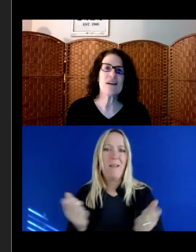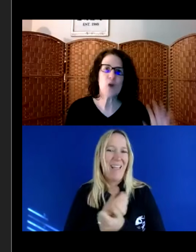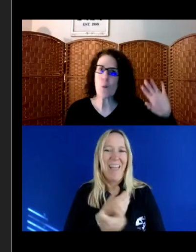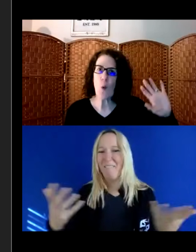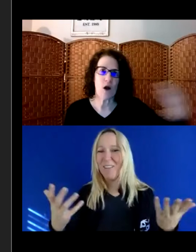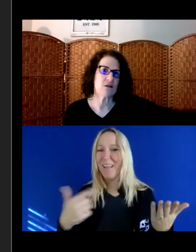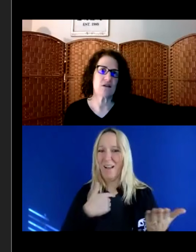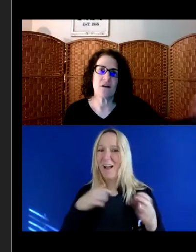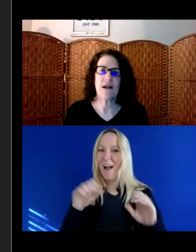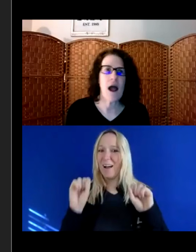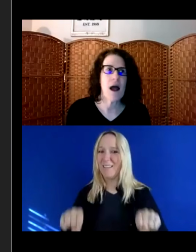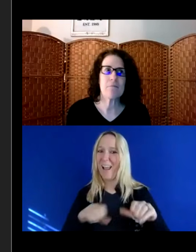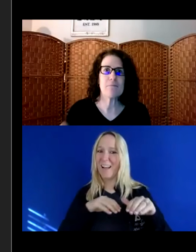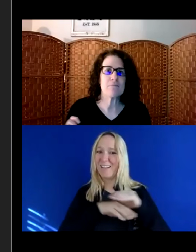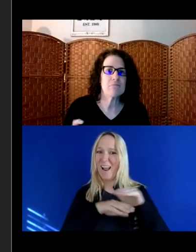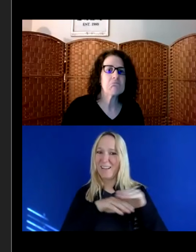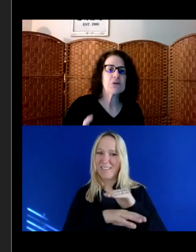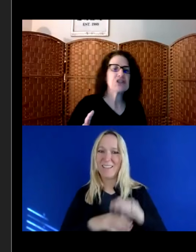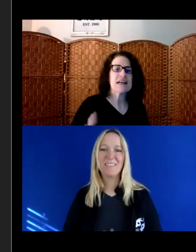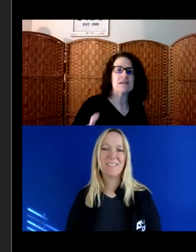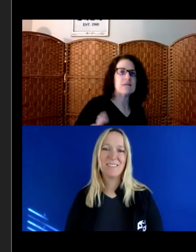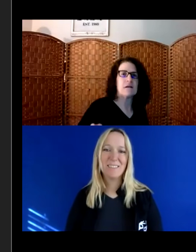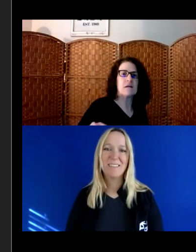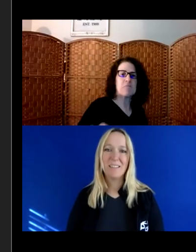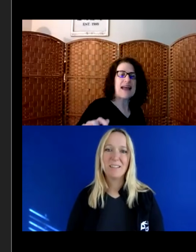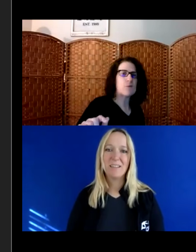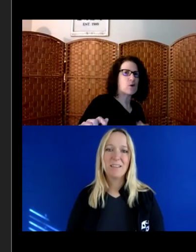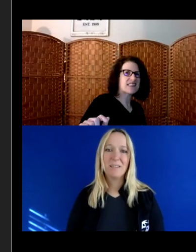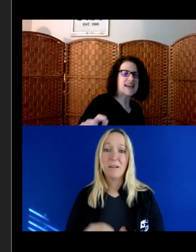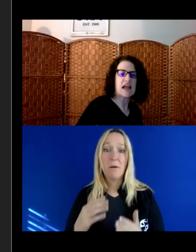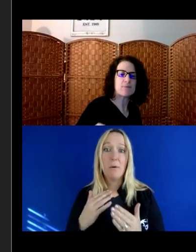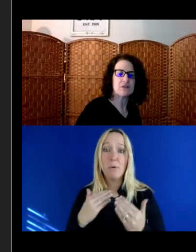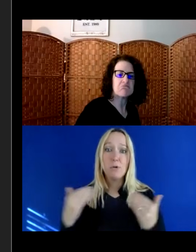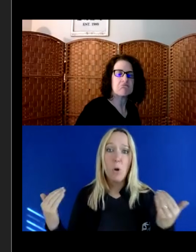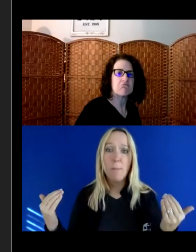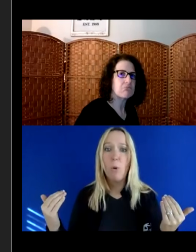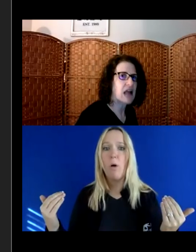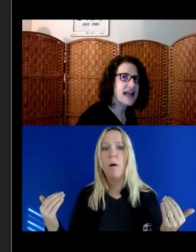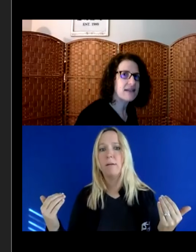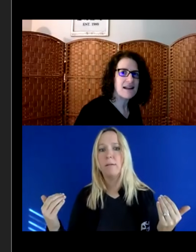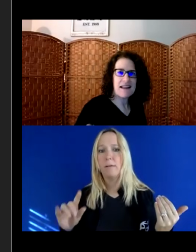No more pushing -- play, will this have captions? Play.